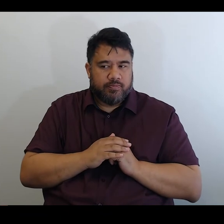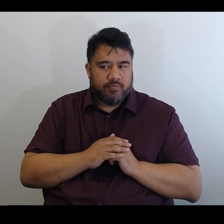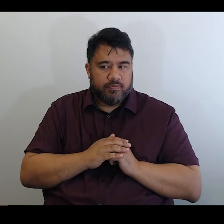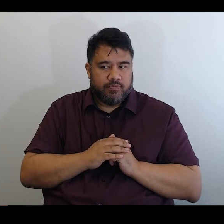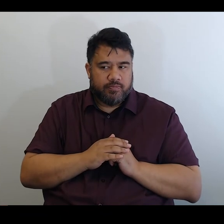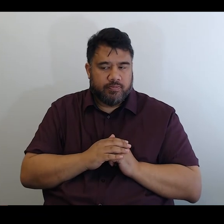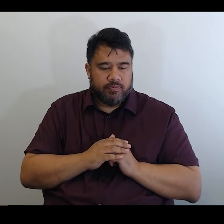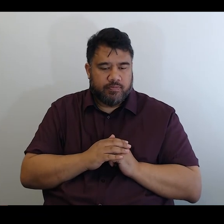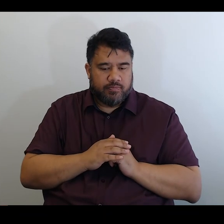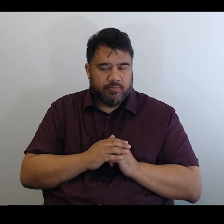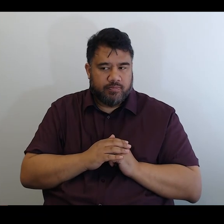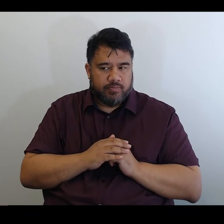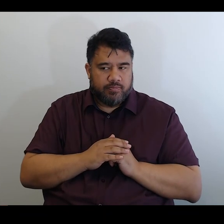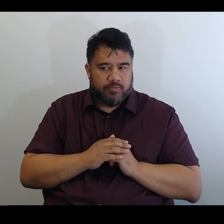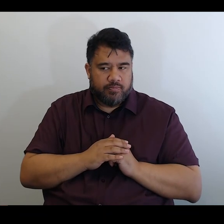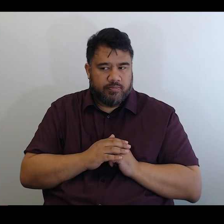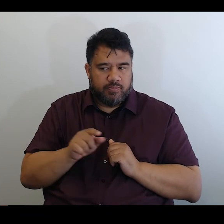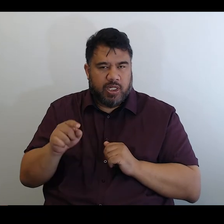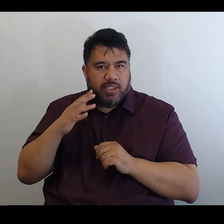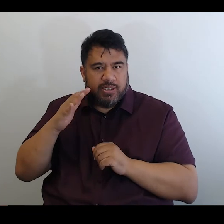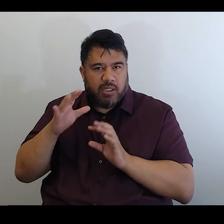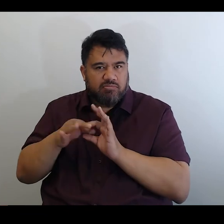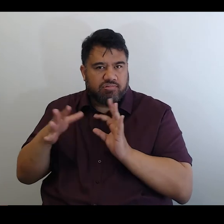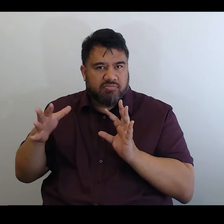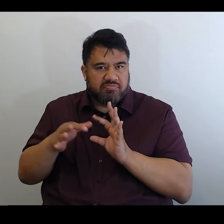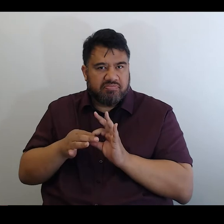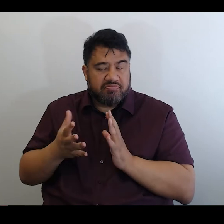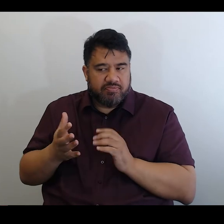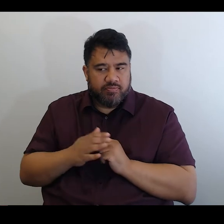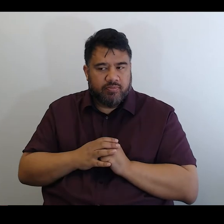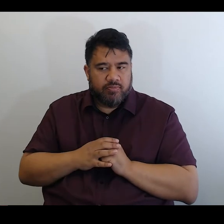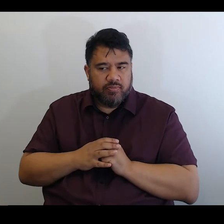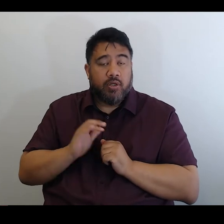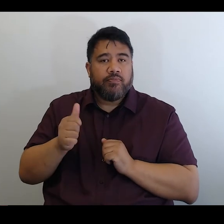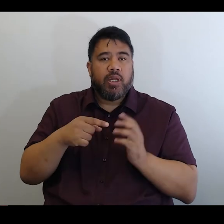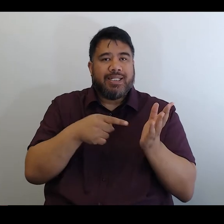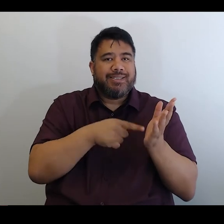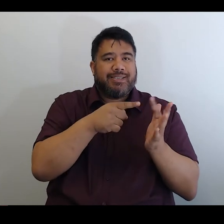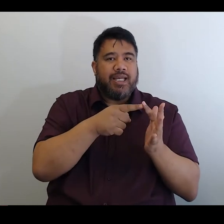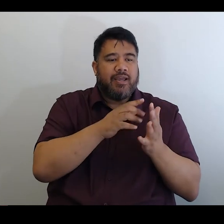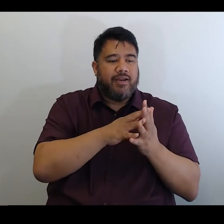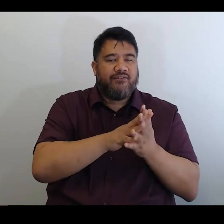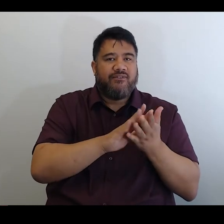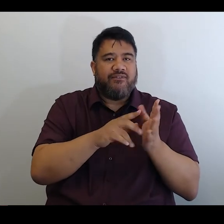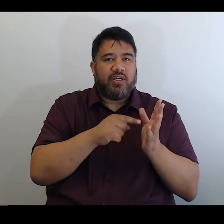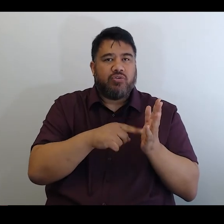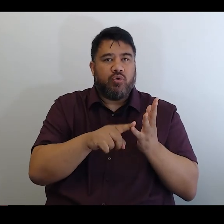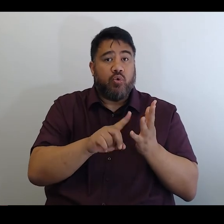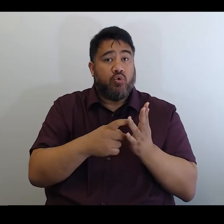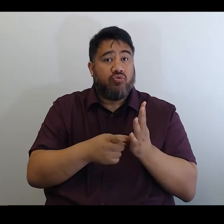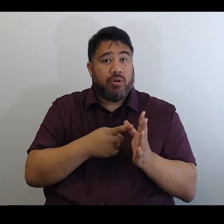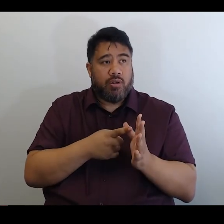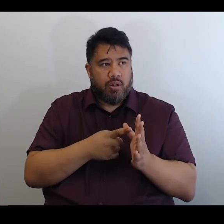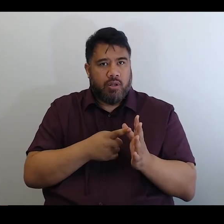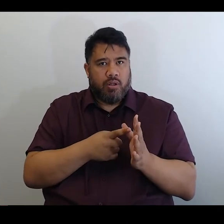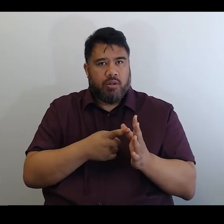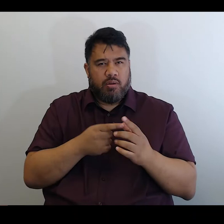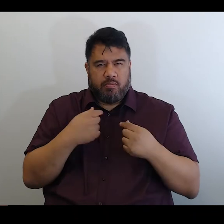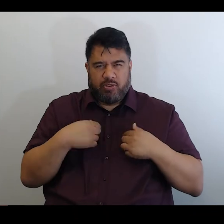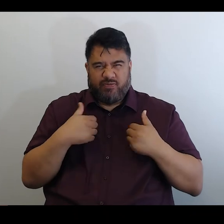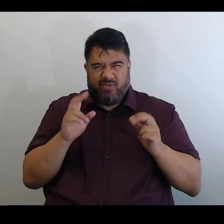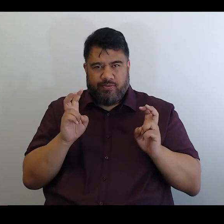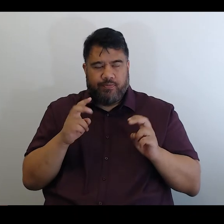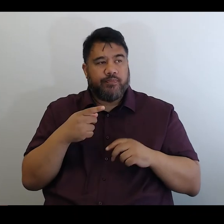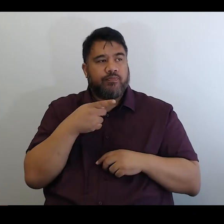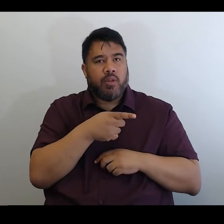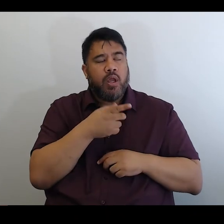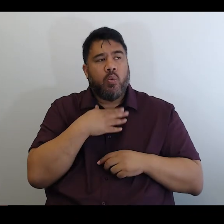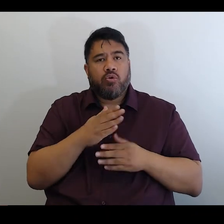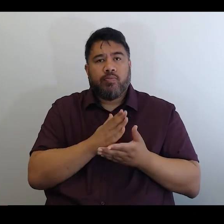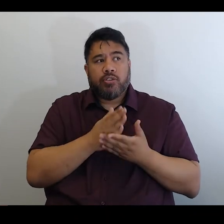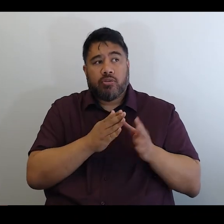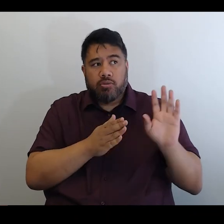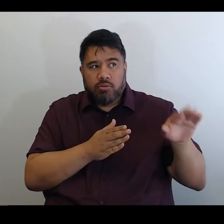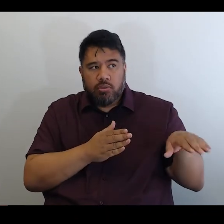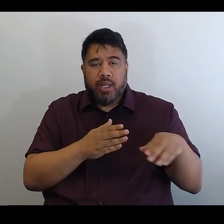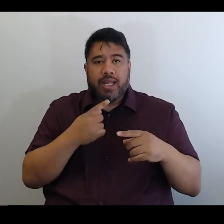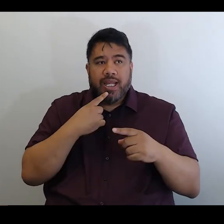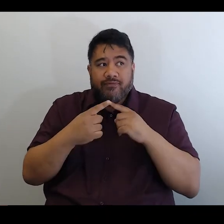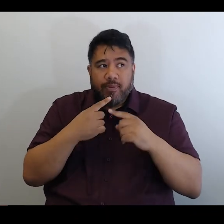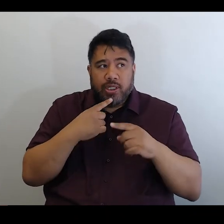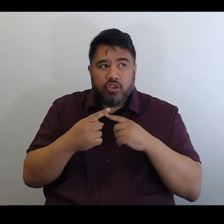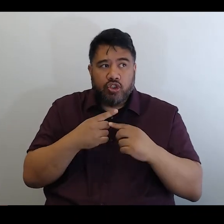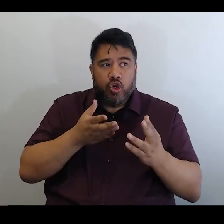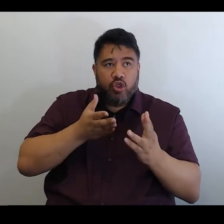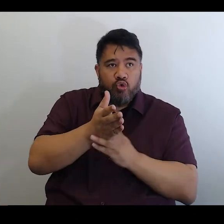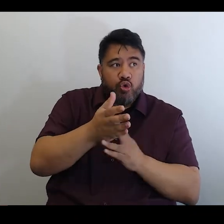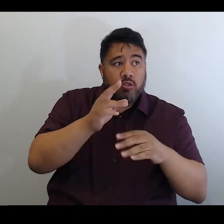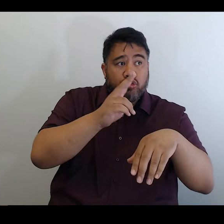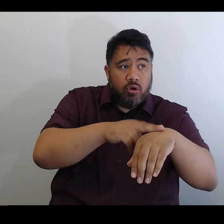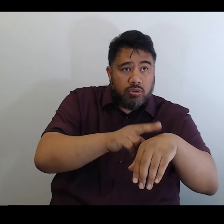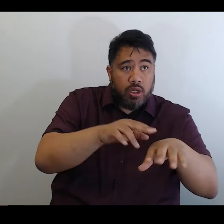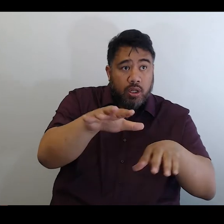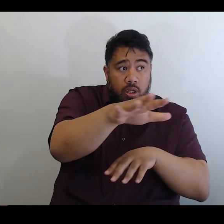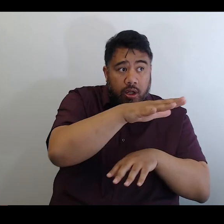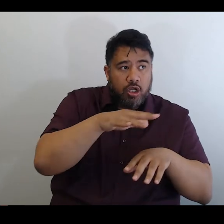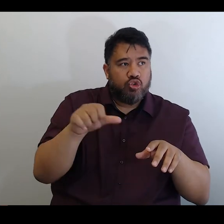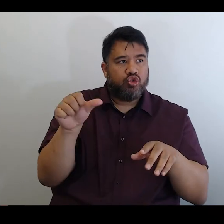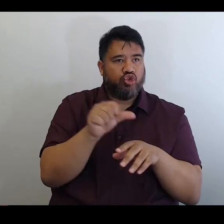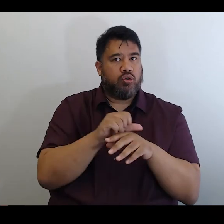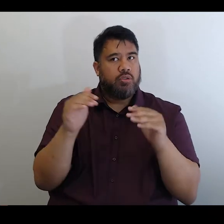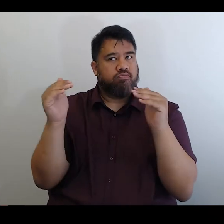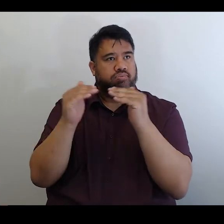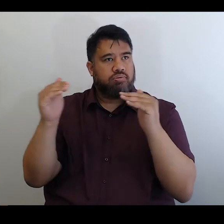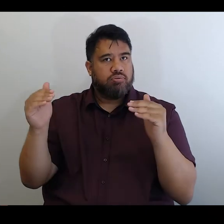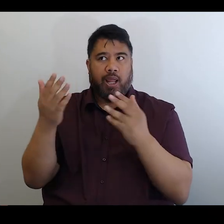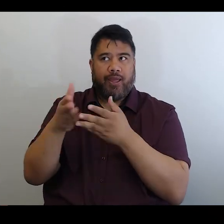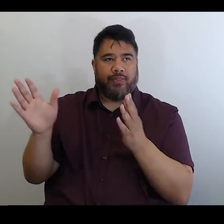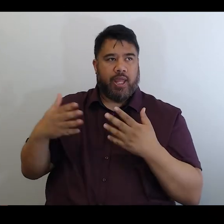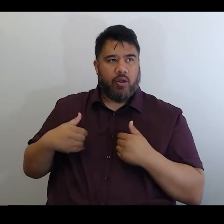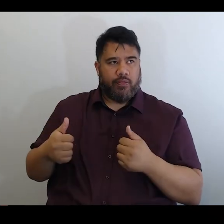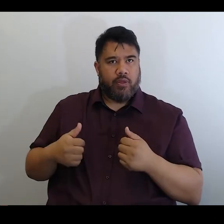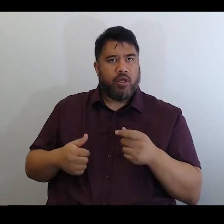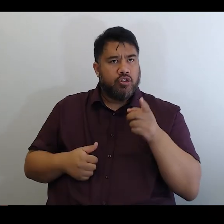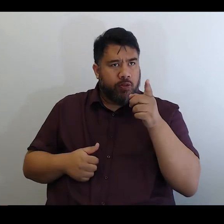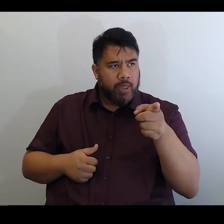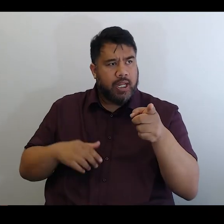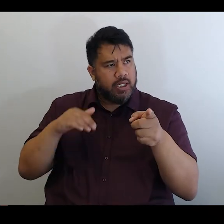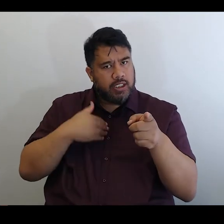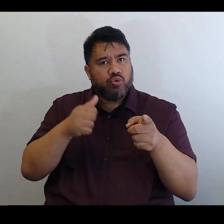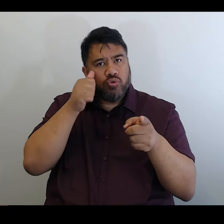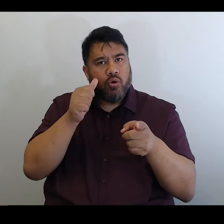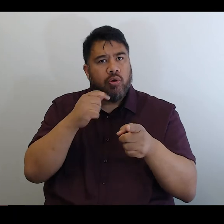Absolutely, there is a role for us to connect with Te Whatu Ora around making sure there is some consistency in the provision of information with primary health providers around making sure that they do know about access to disability supports.